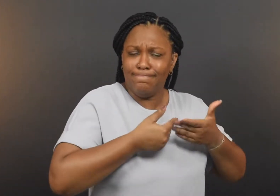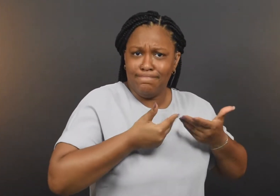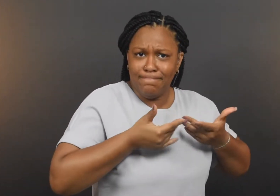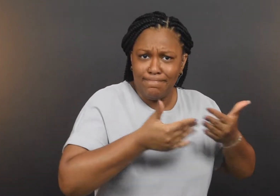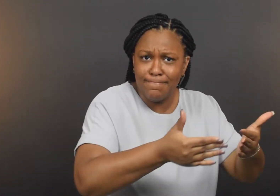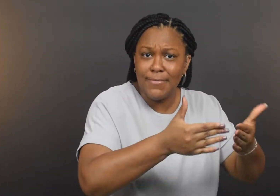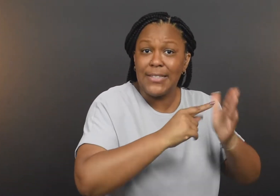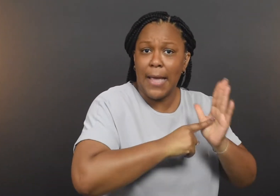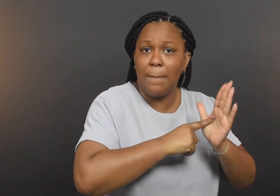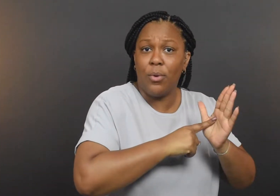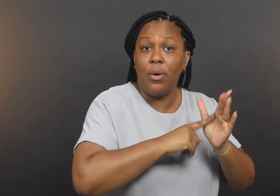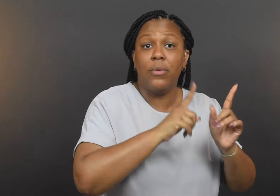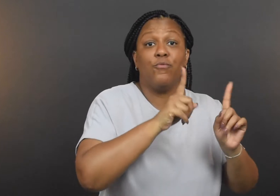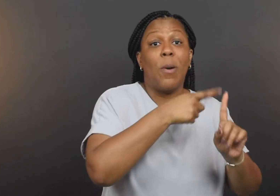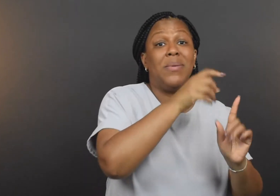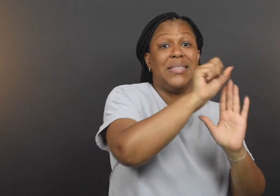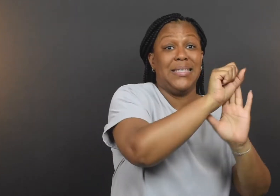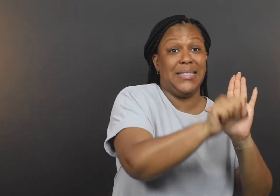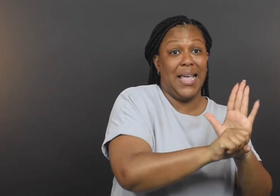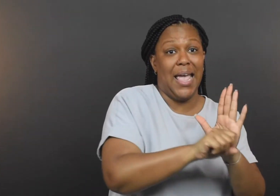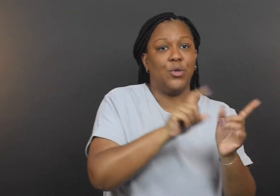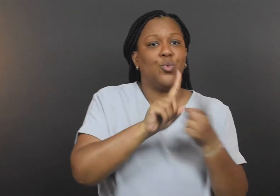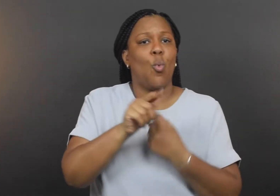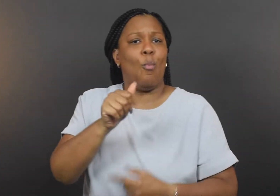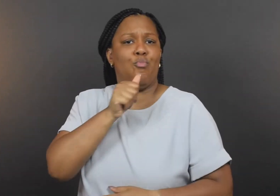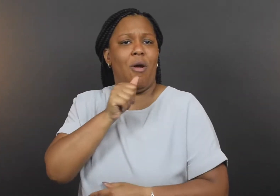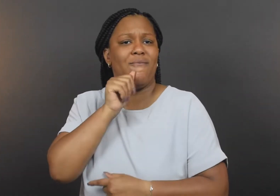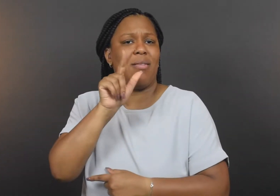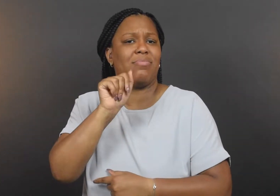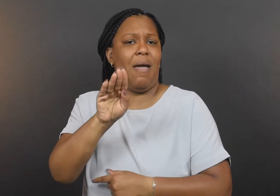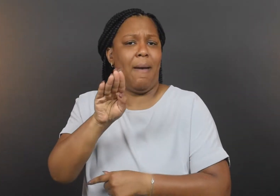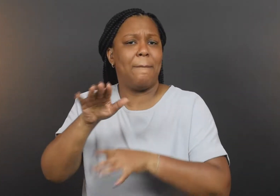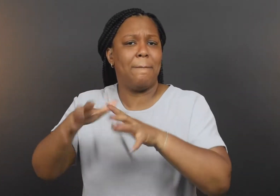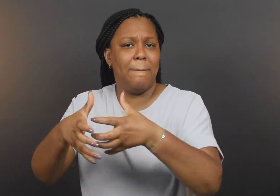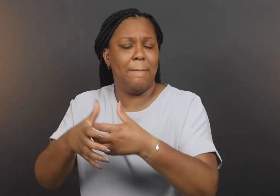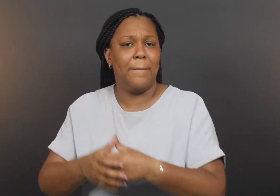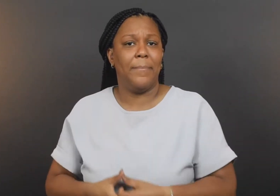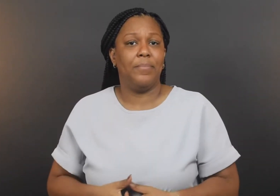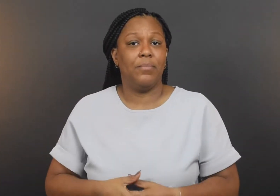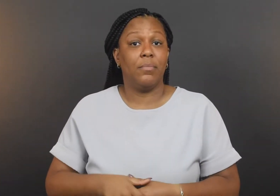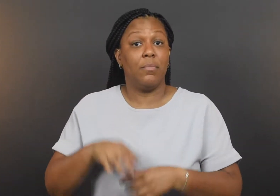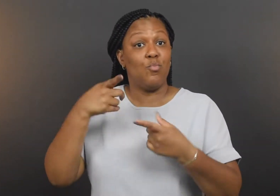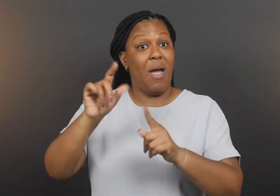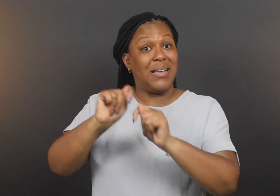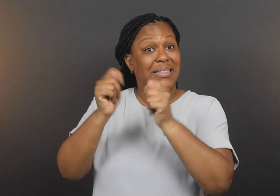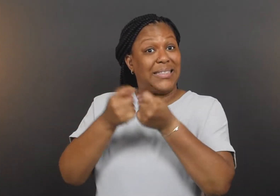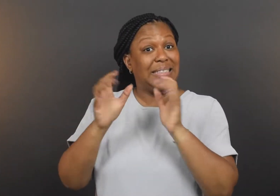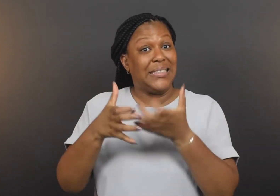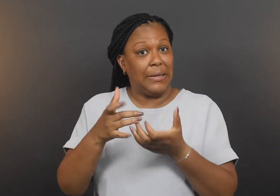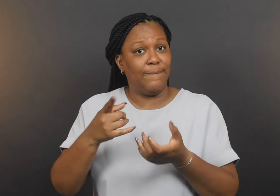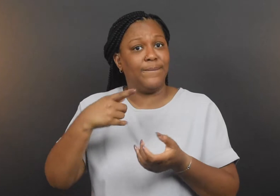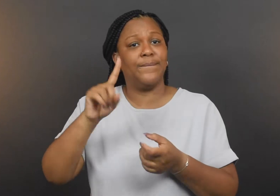to lining up testing samples from state and private laboratories. And while the